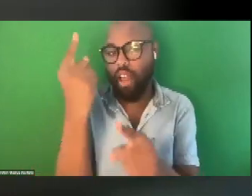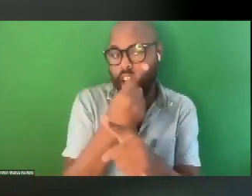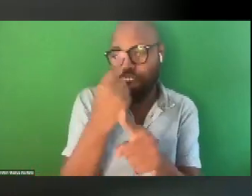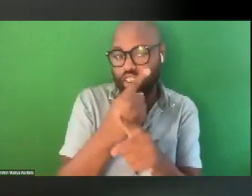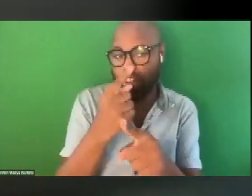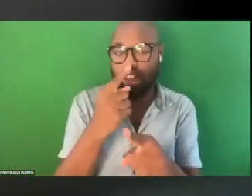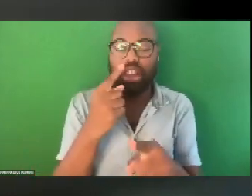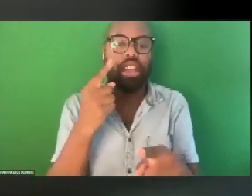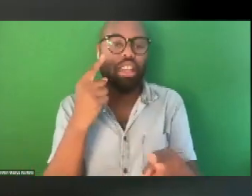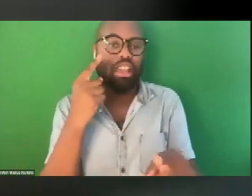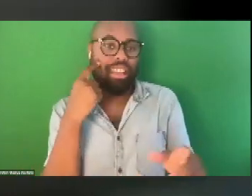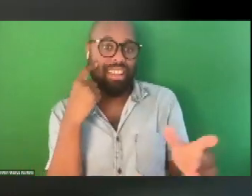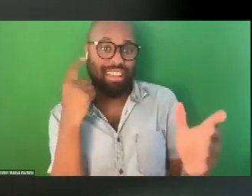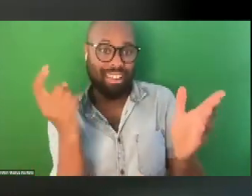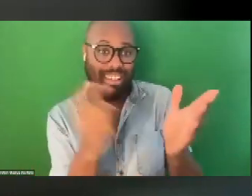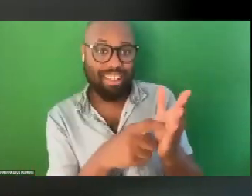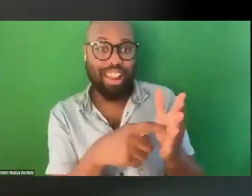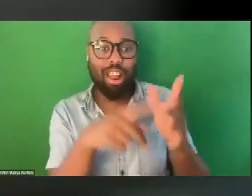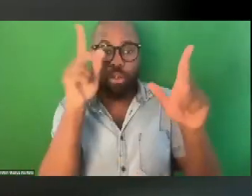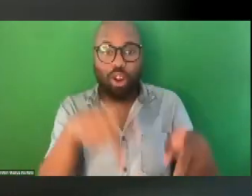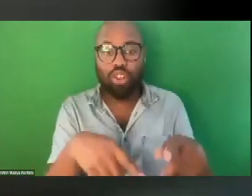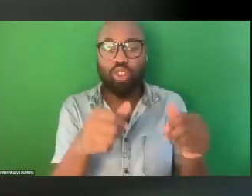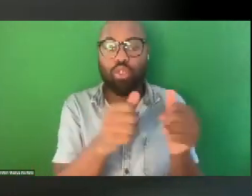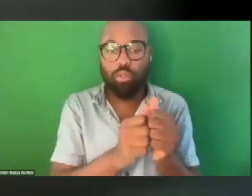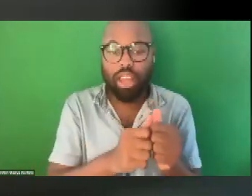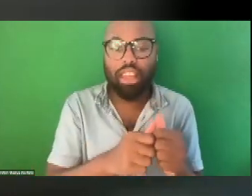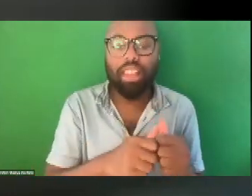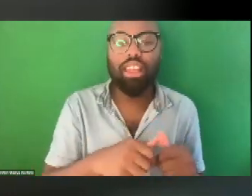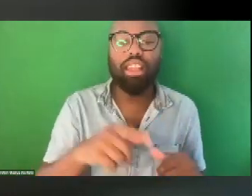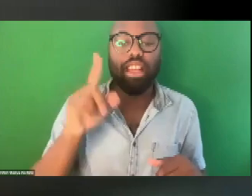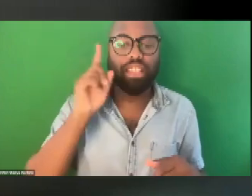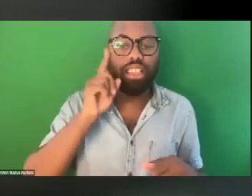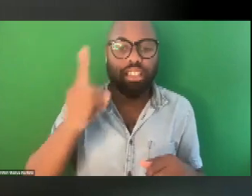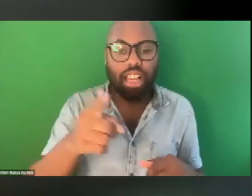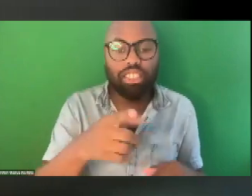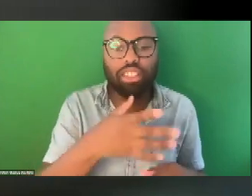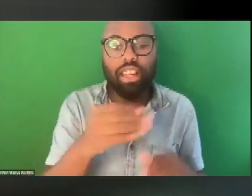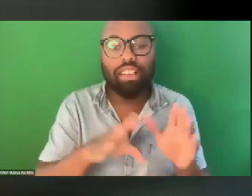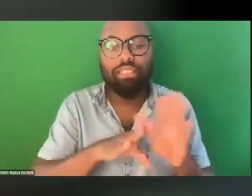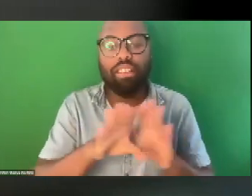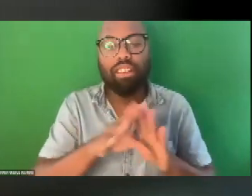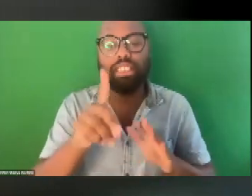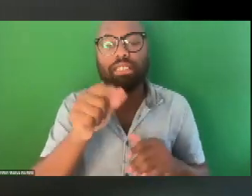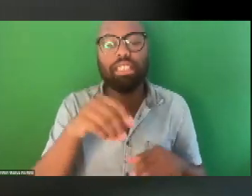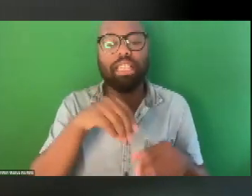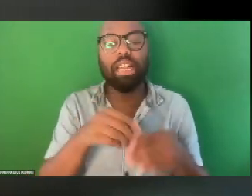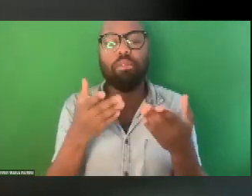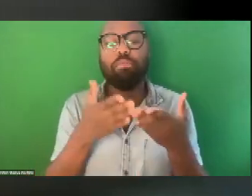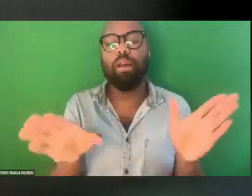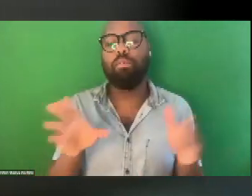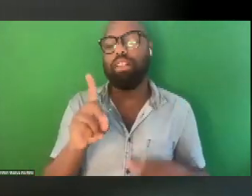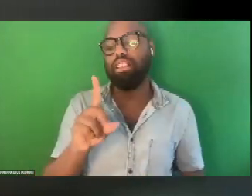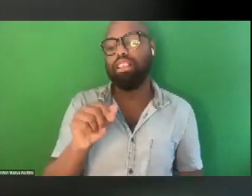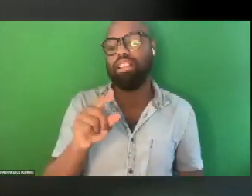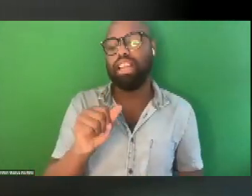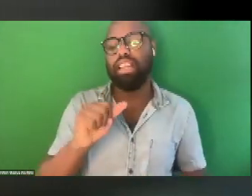intellectual and developmental disabilities in our public datasets that give us comparison groups to people with